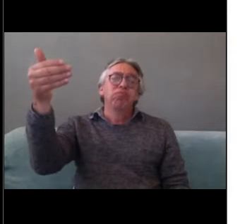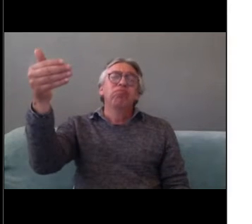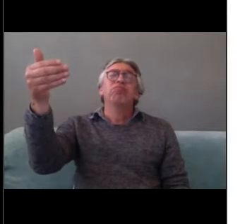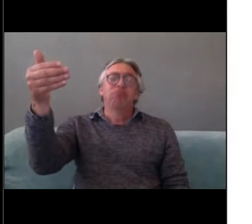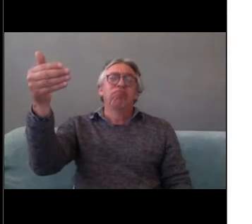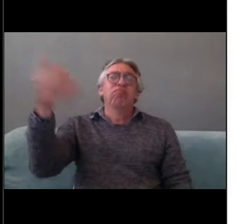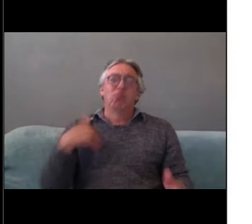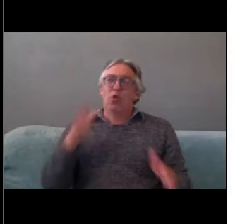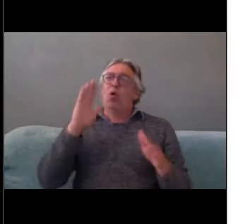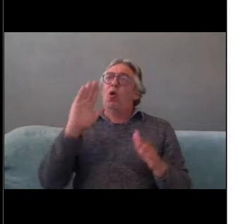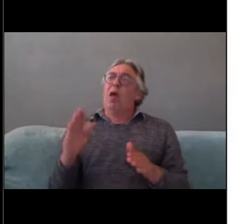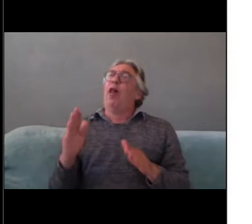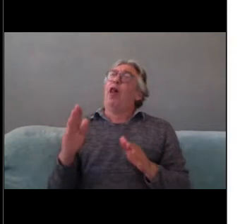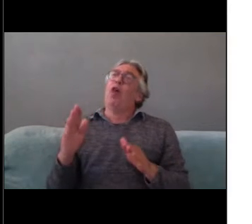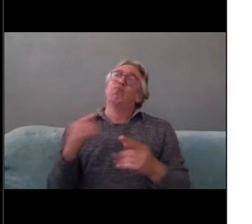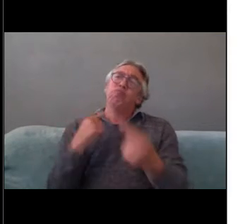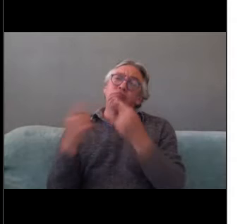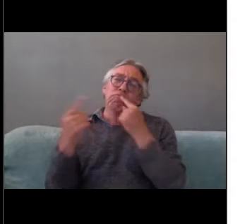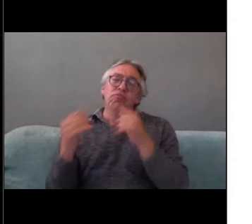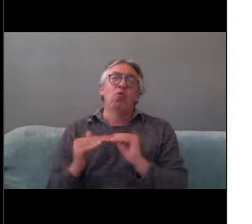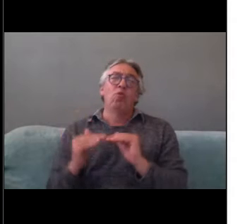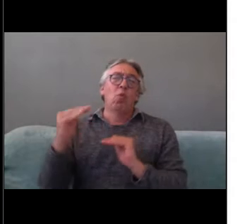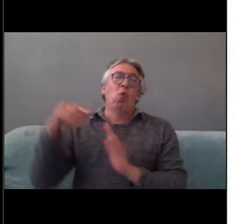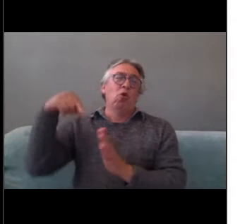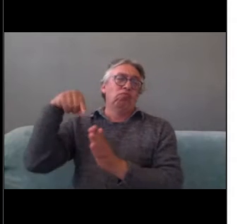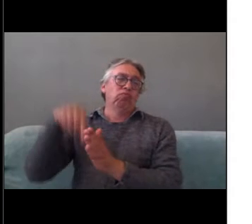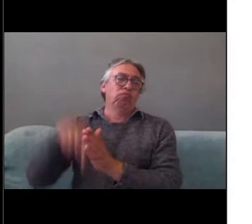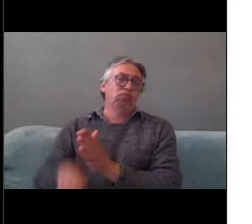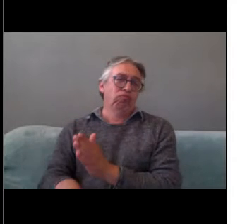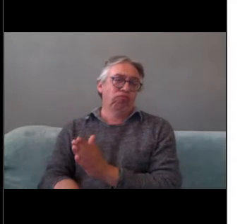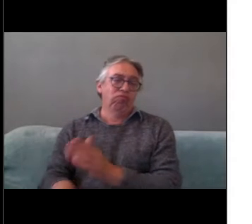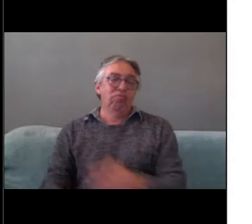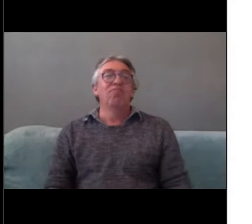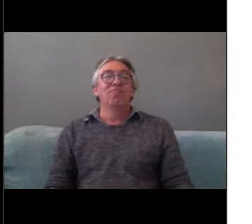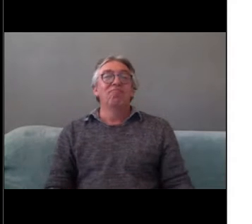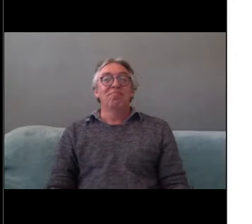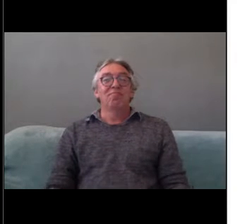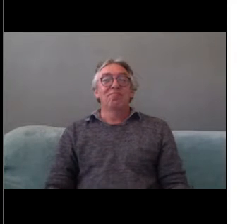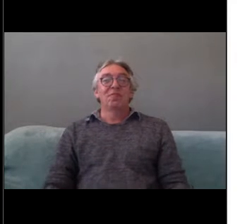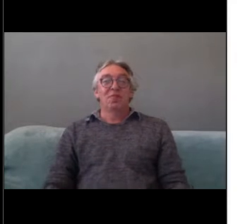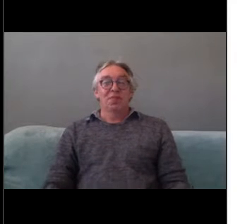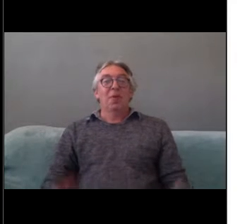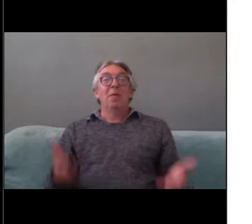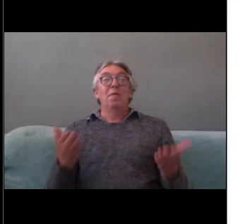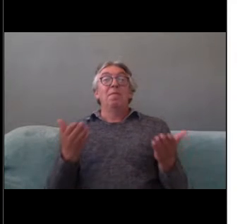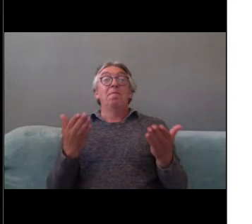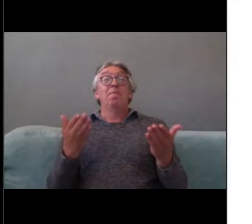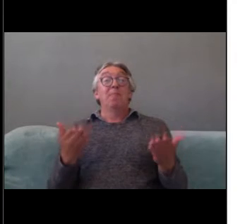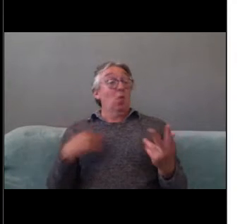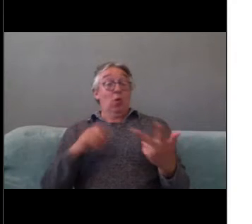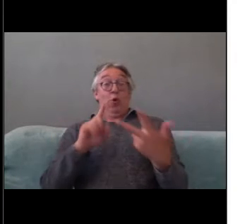from the speakers that will speak from now on. Now the third representative of the Commission,